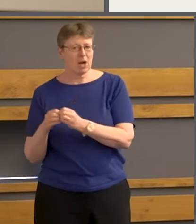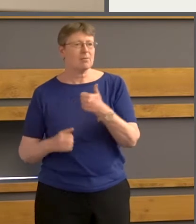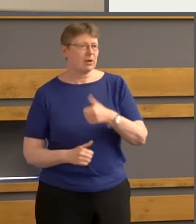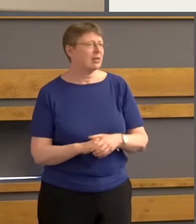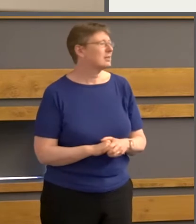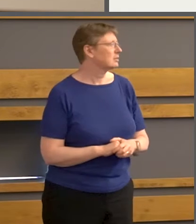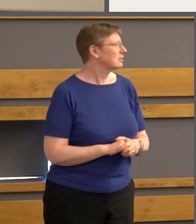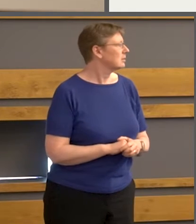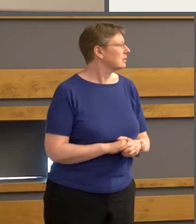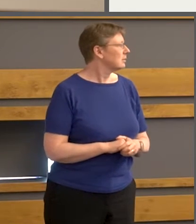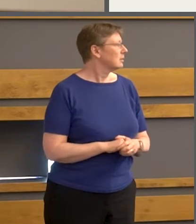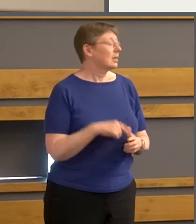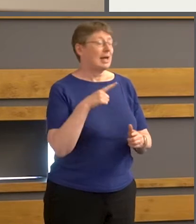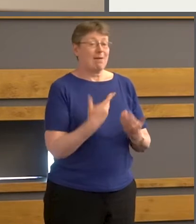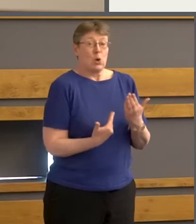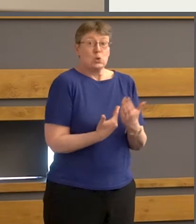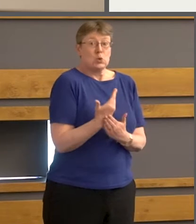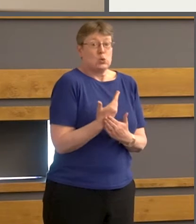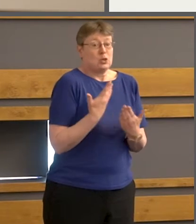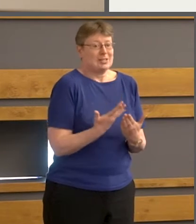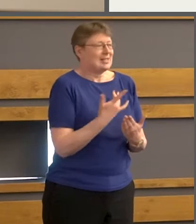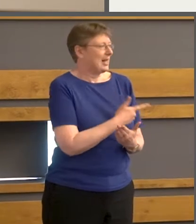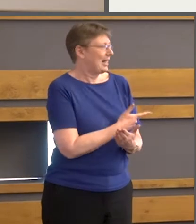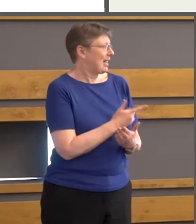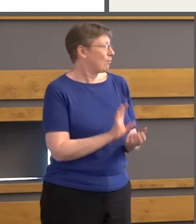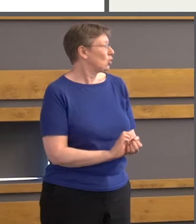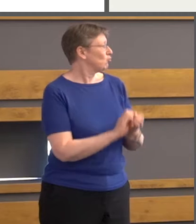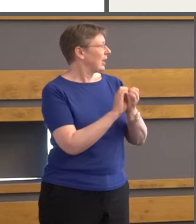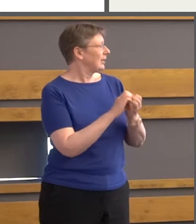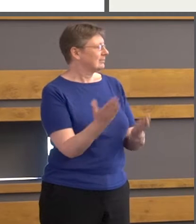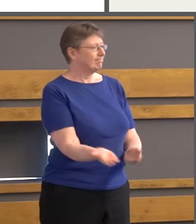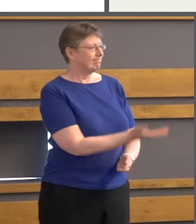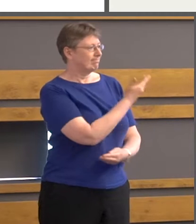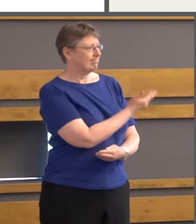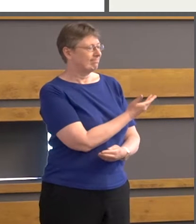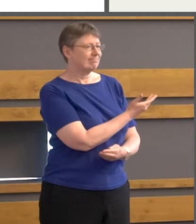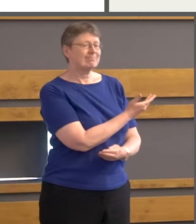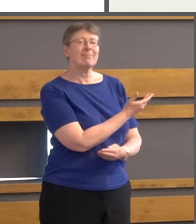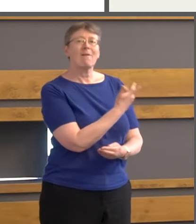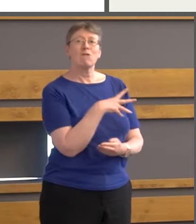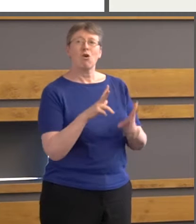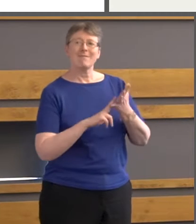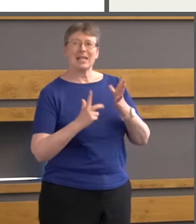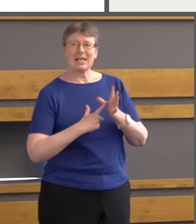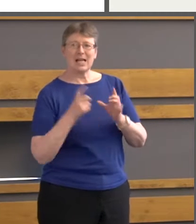Today we reveal a new work that she has created for V&A Dundee,